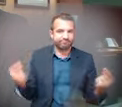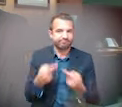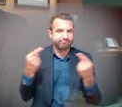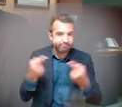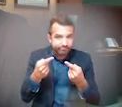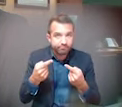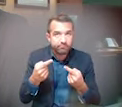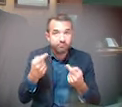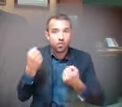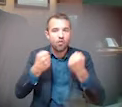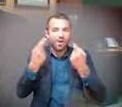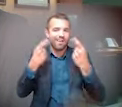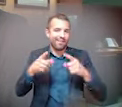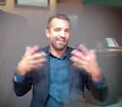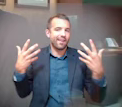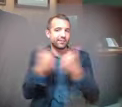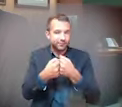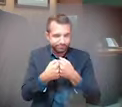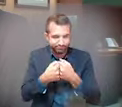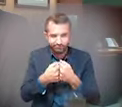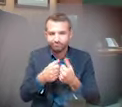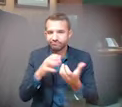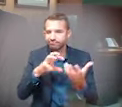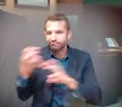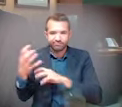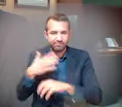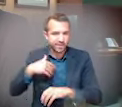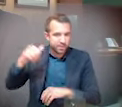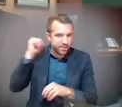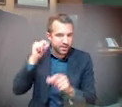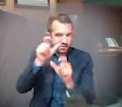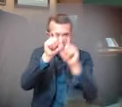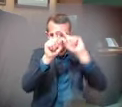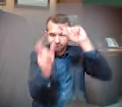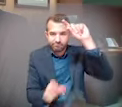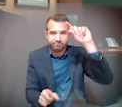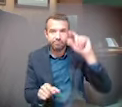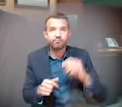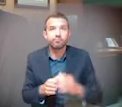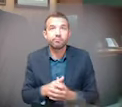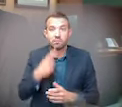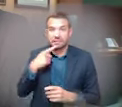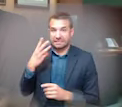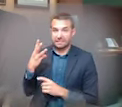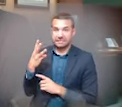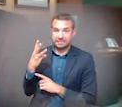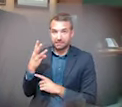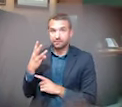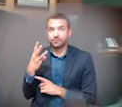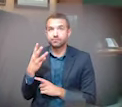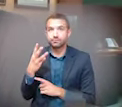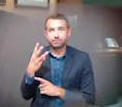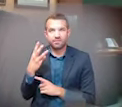And I spent probably the first 15 years of my life